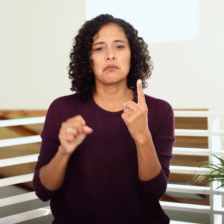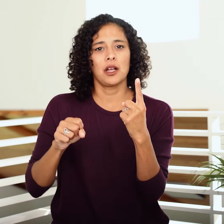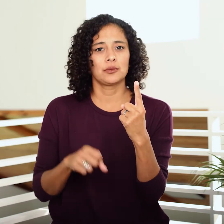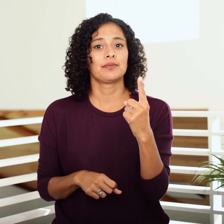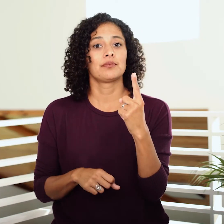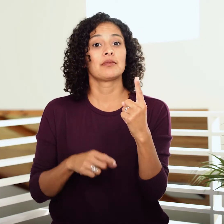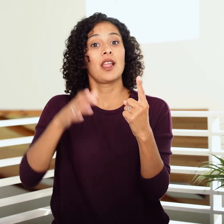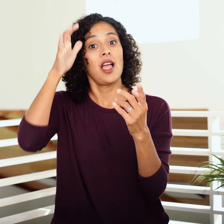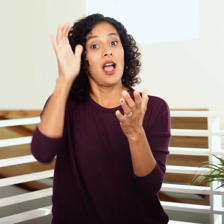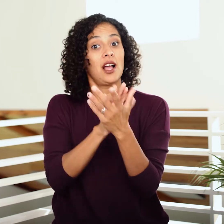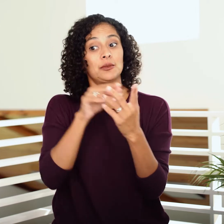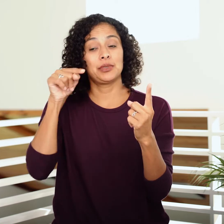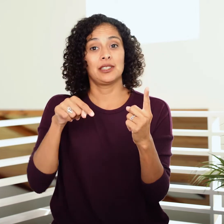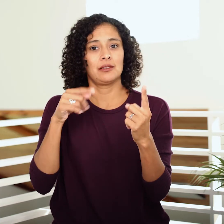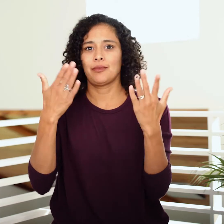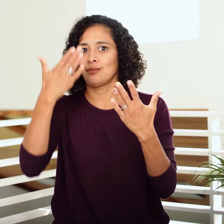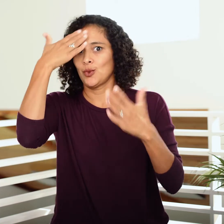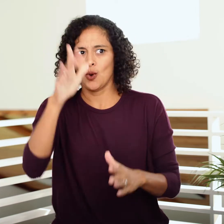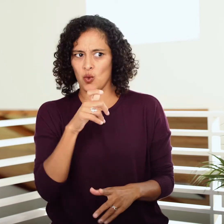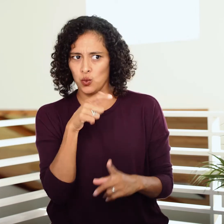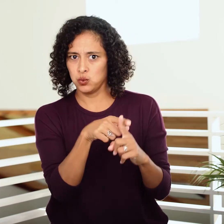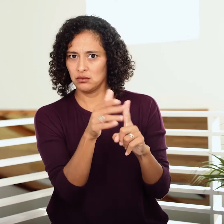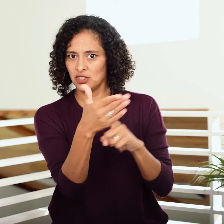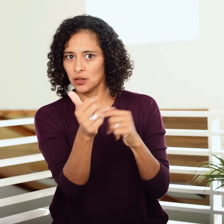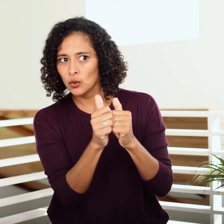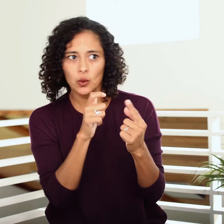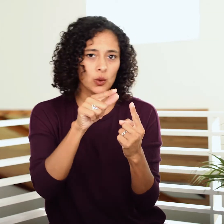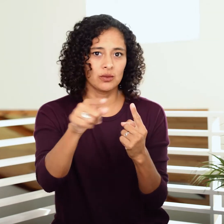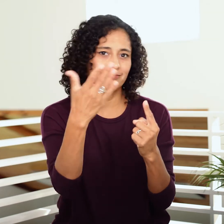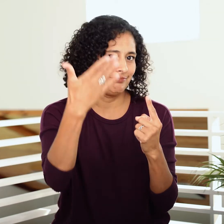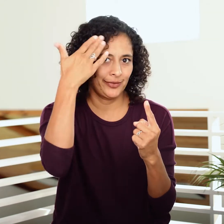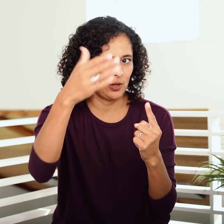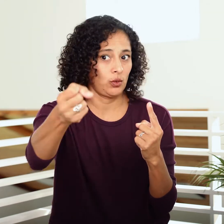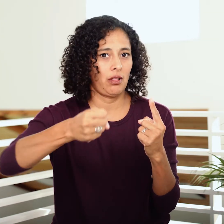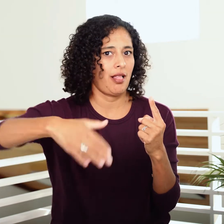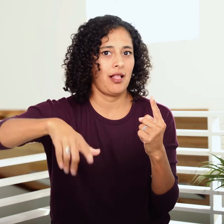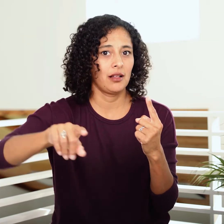(1) her husband might have no idea who she cheated with,